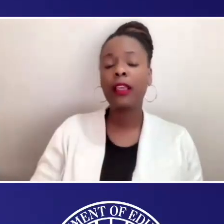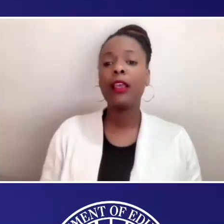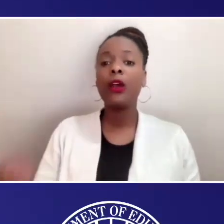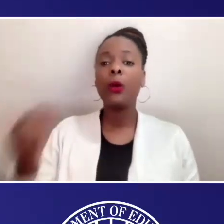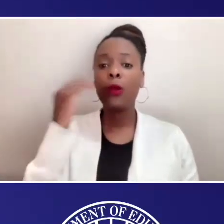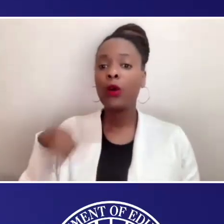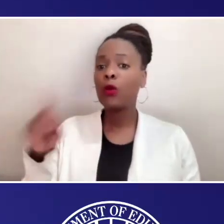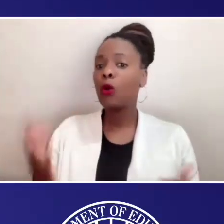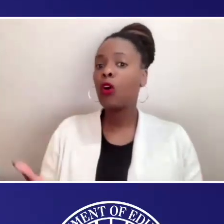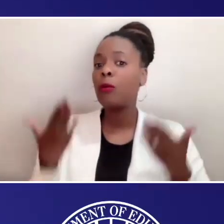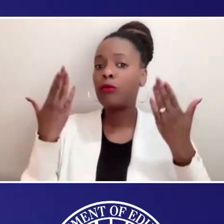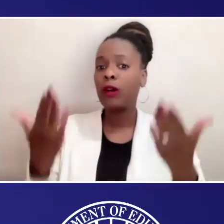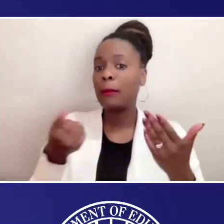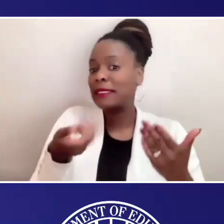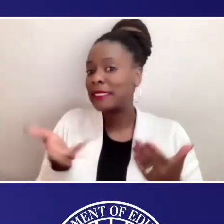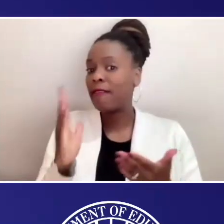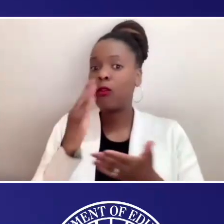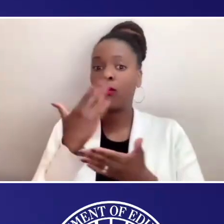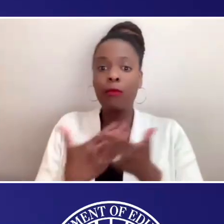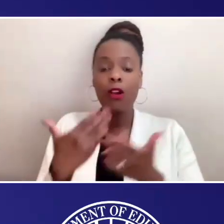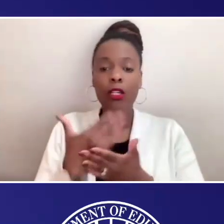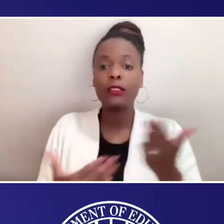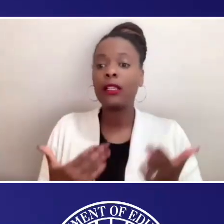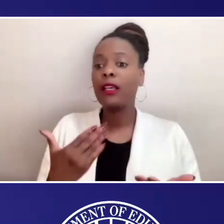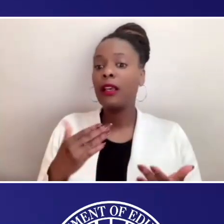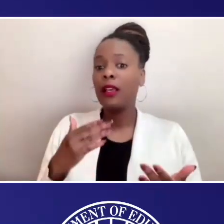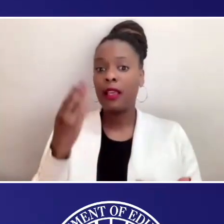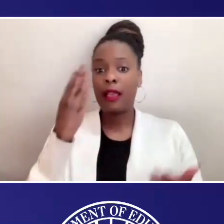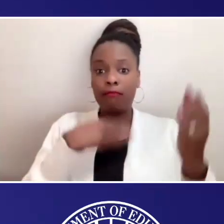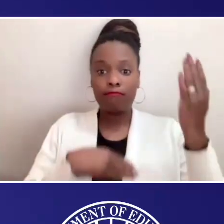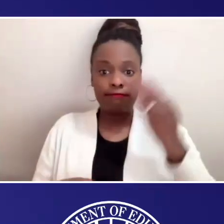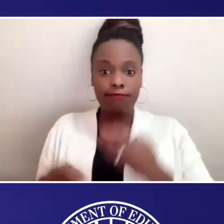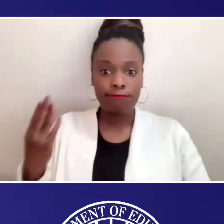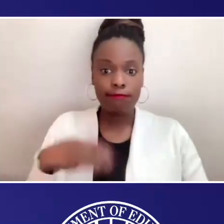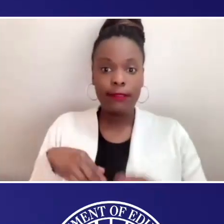several pieces and parts that we may not have considered in our regulatory text.